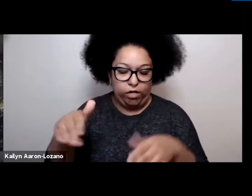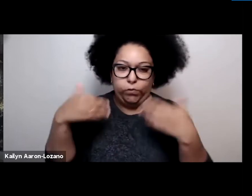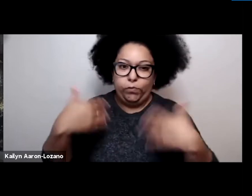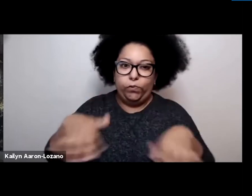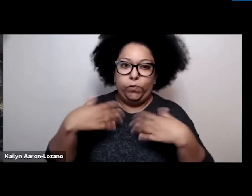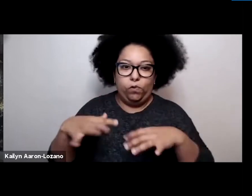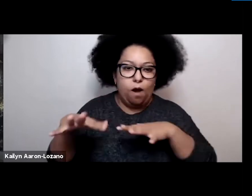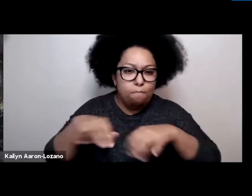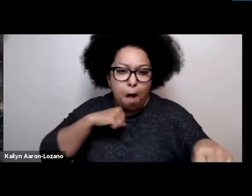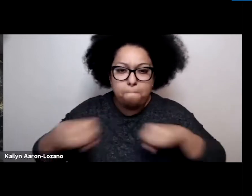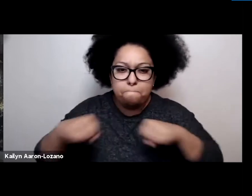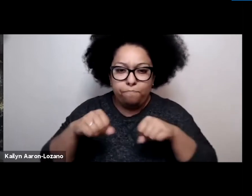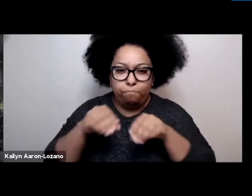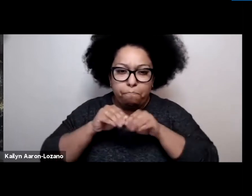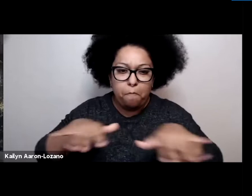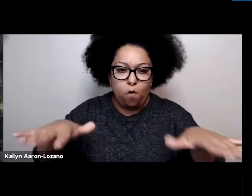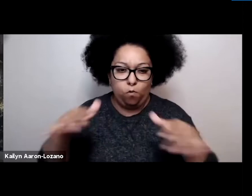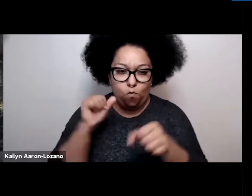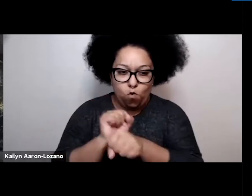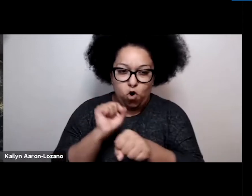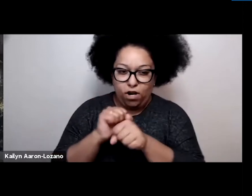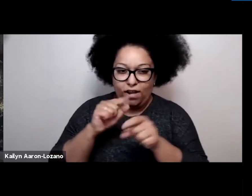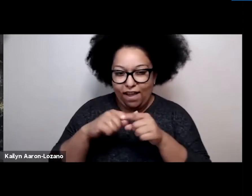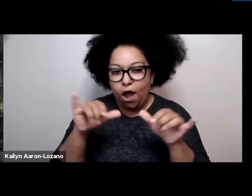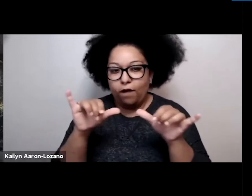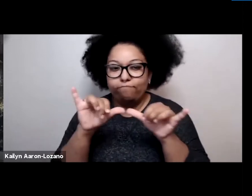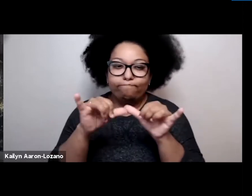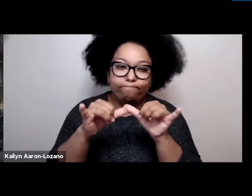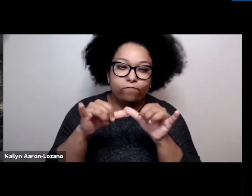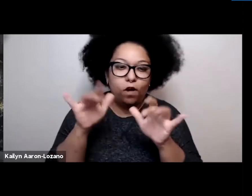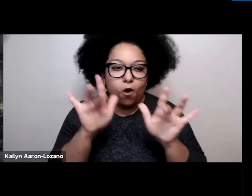for his groundbreaking work in computer generated faces